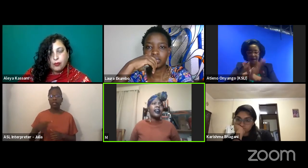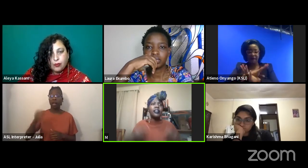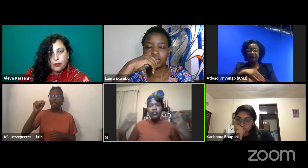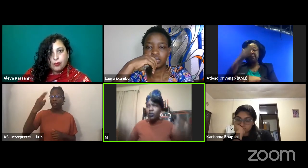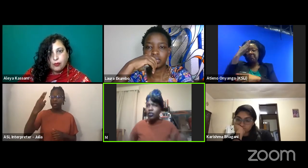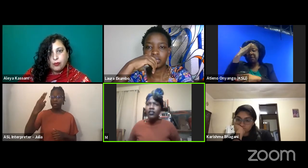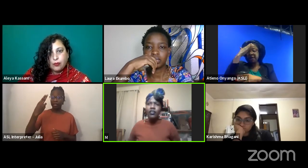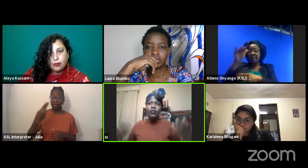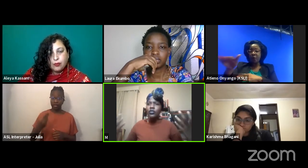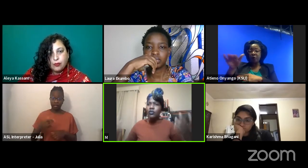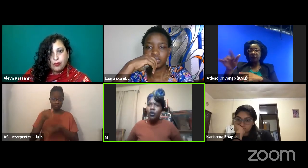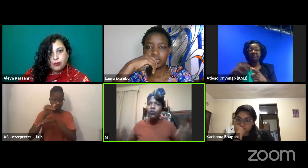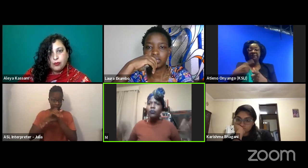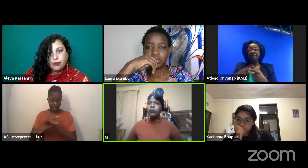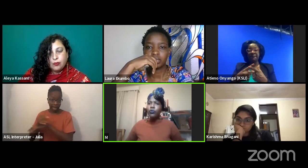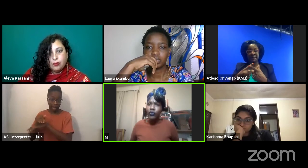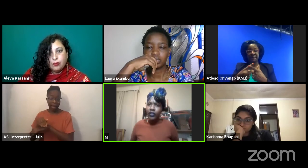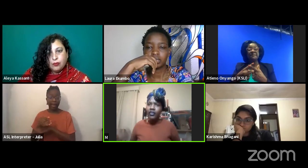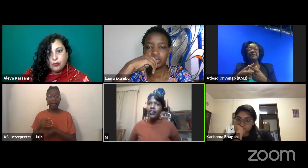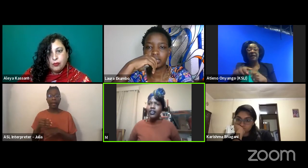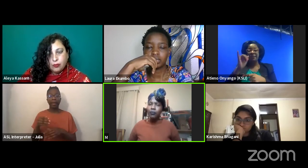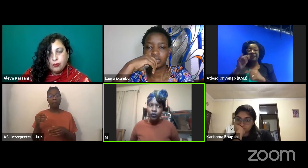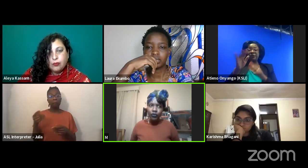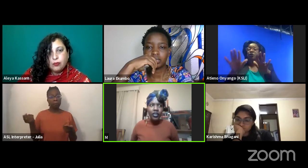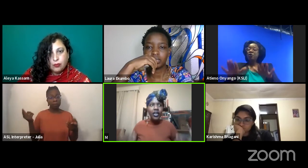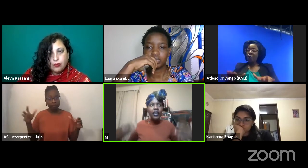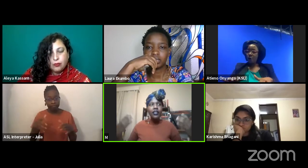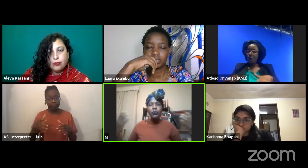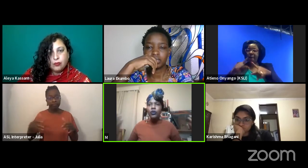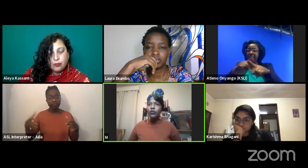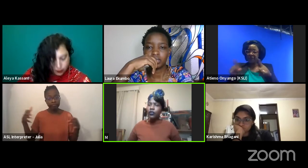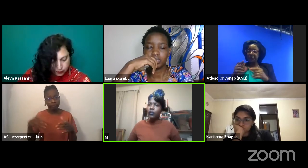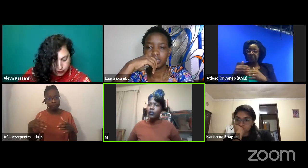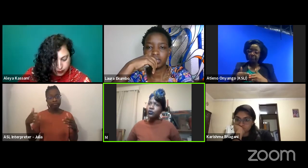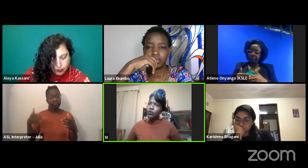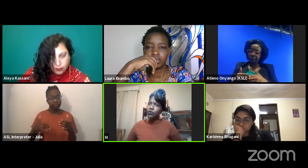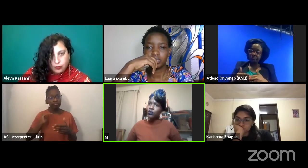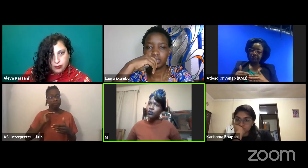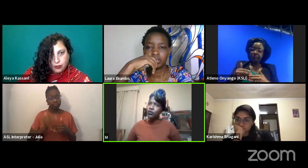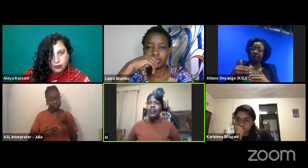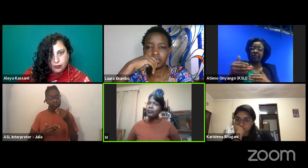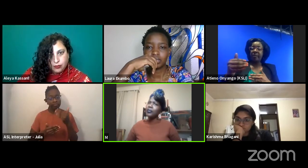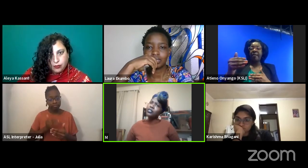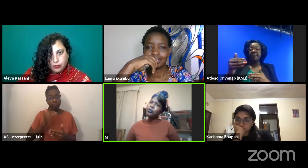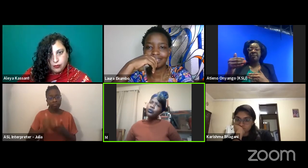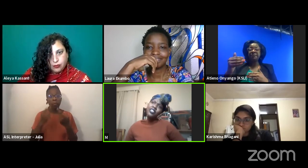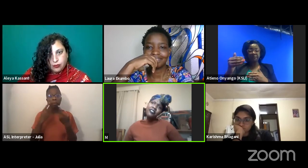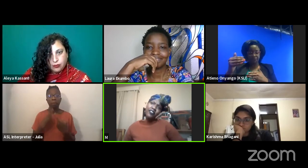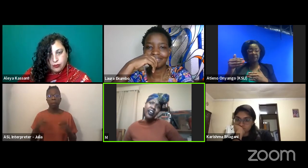and it was slow but moving and kept moving. And then we got to Field Marshal's story. And at this point we've five.